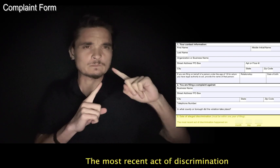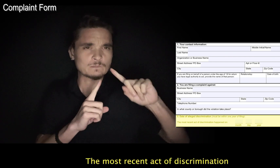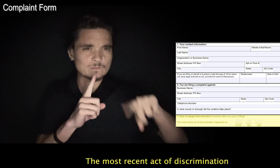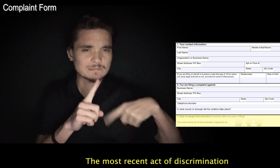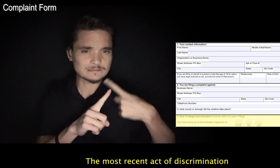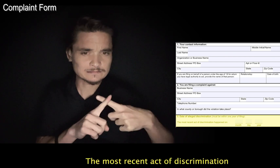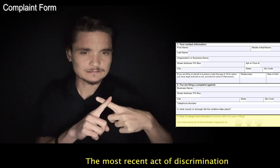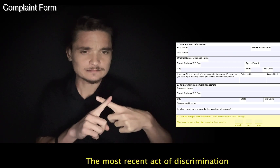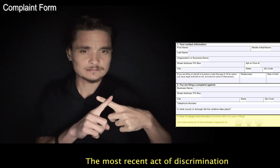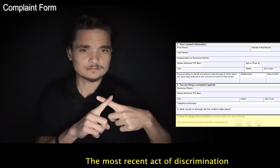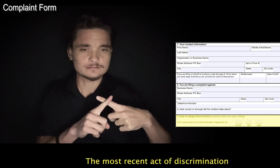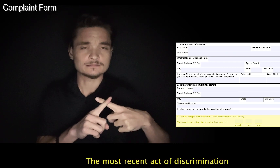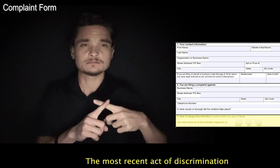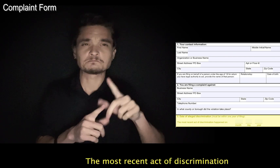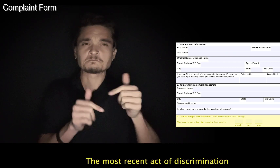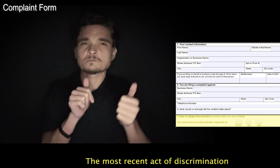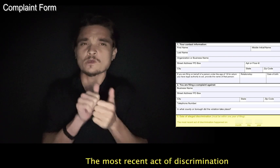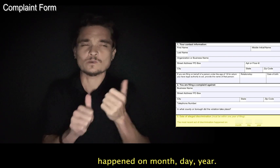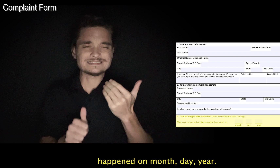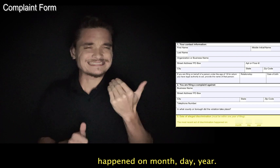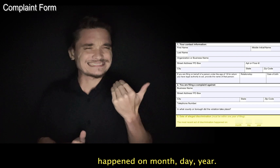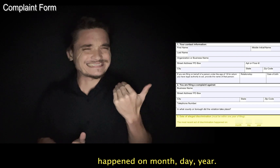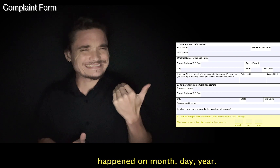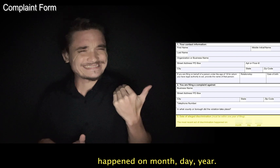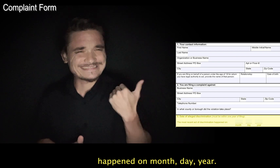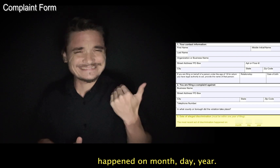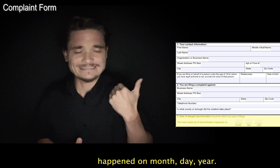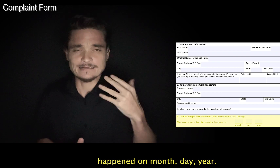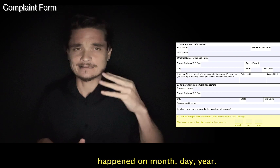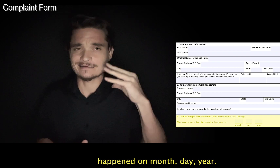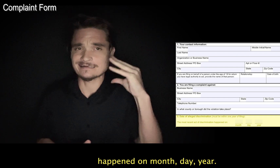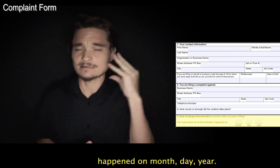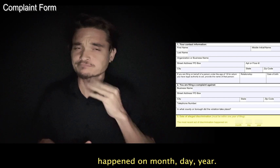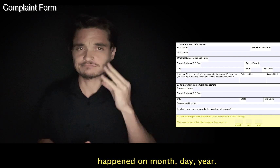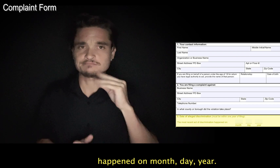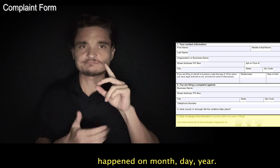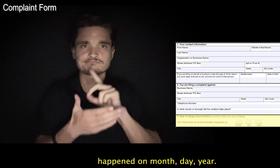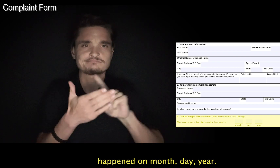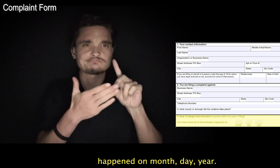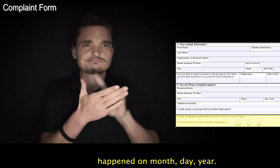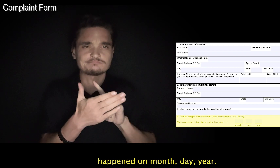The most recent act of discrimination happened on month, day, year.